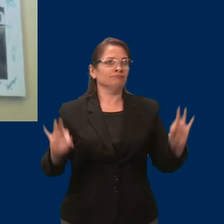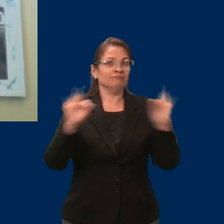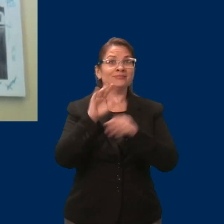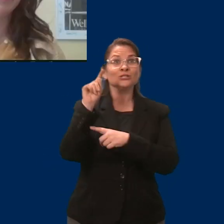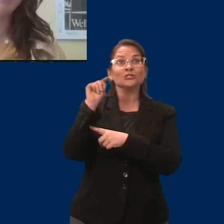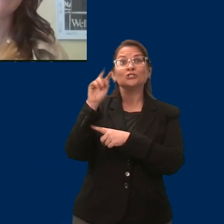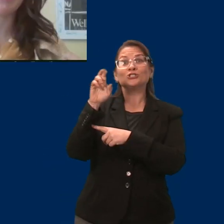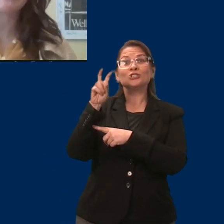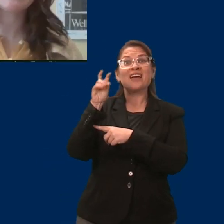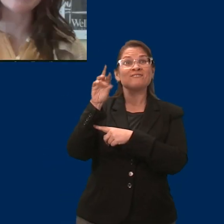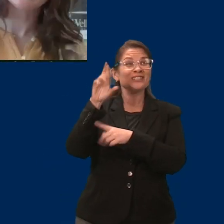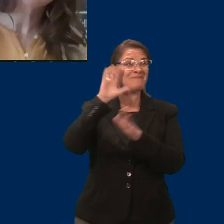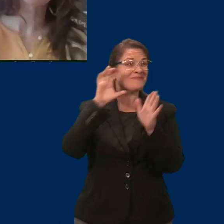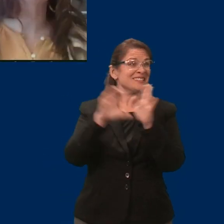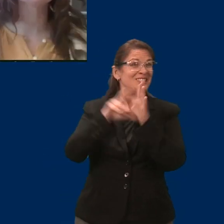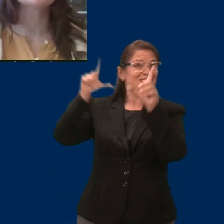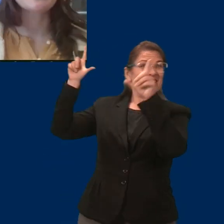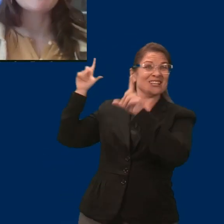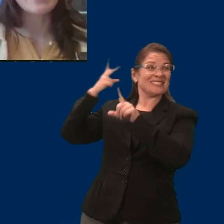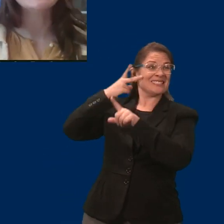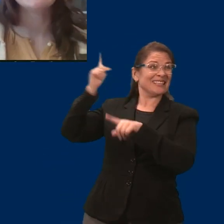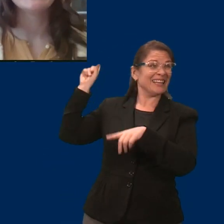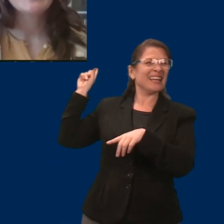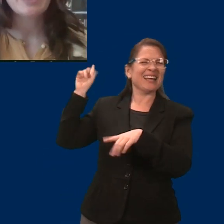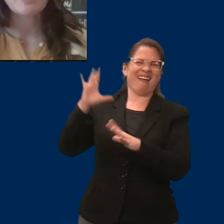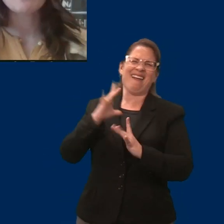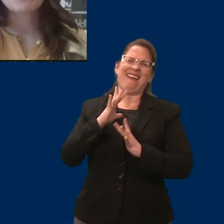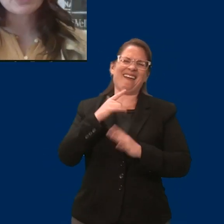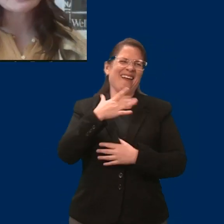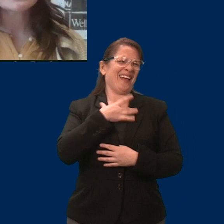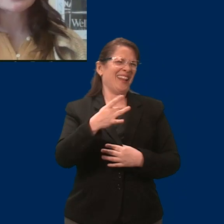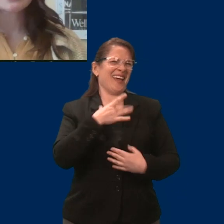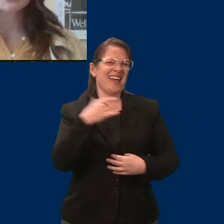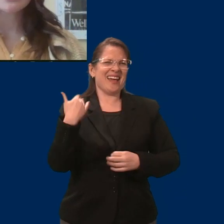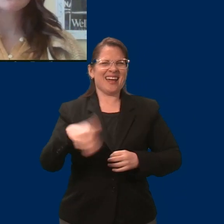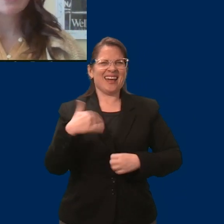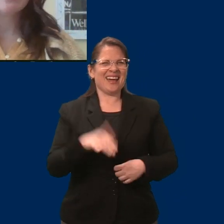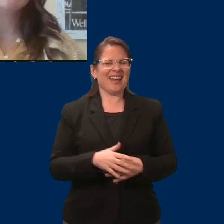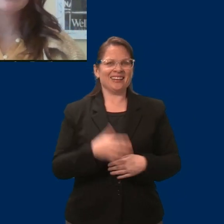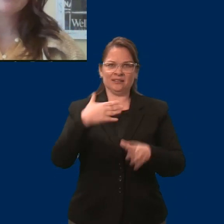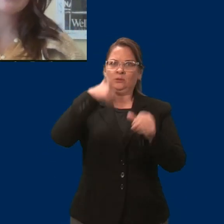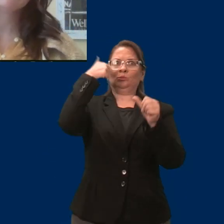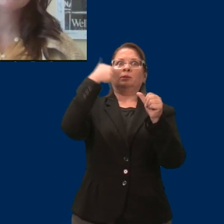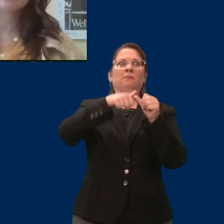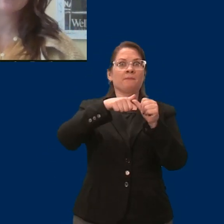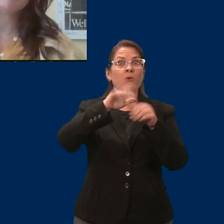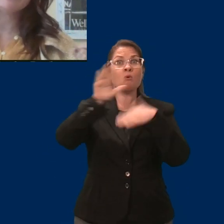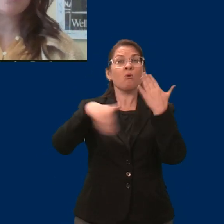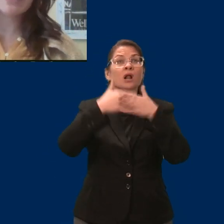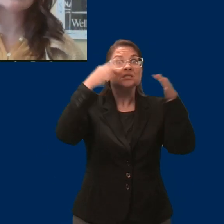directly behind him, as just a reminder where these decisions get made, that we have to show up in the ways